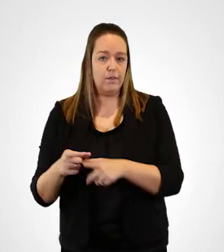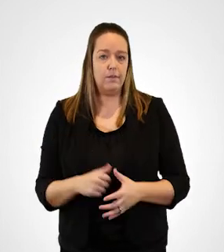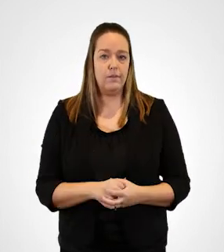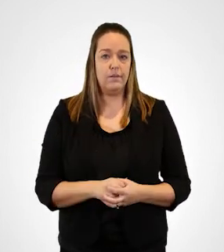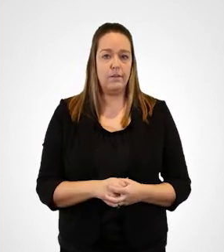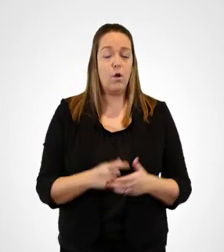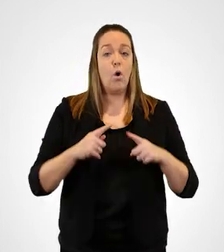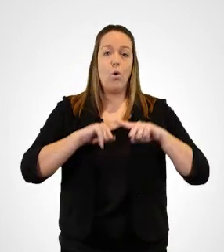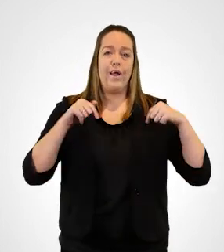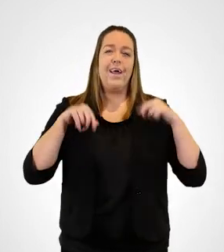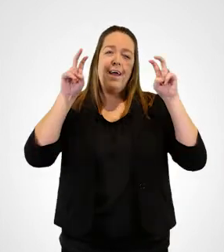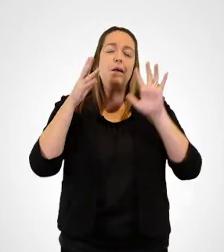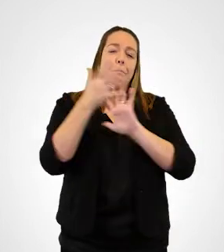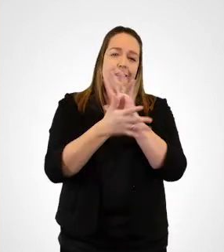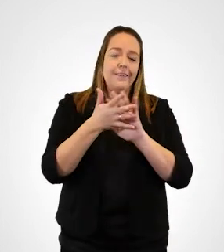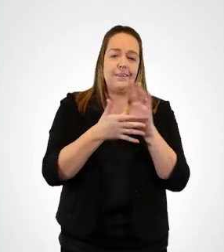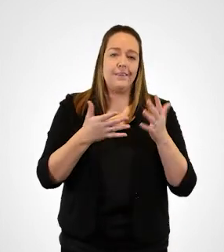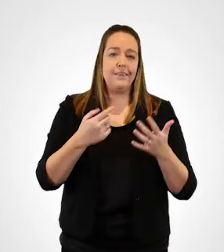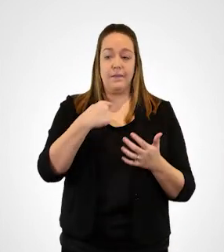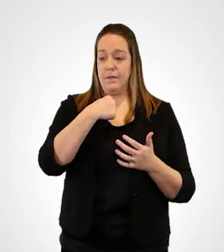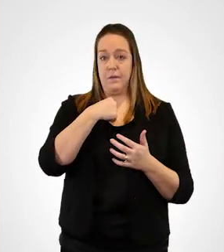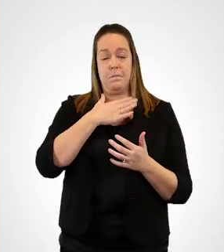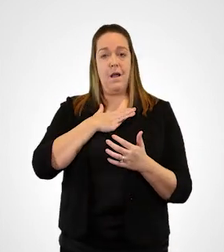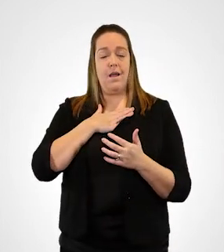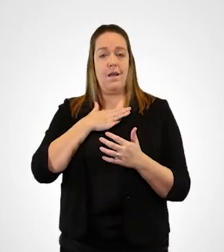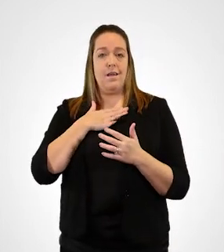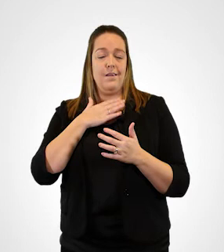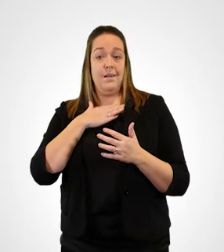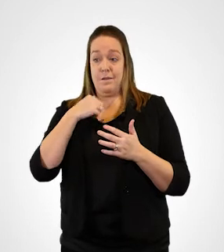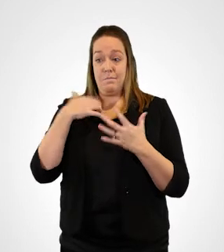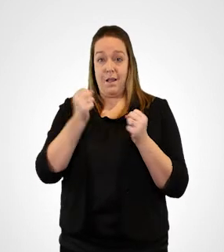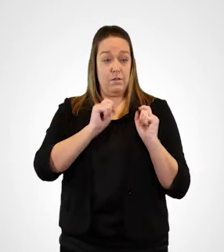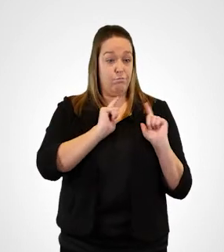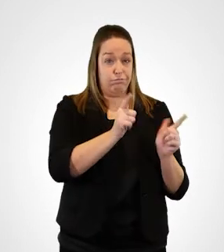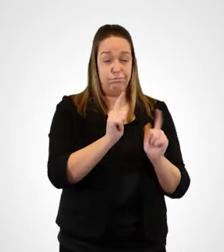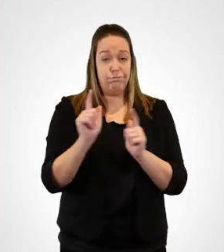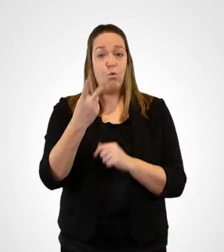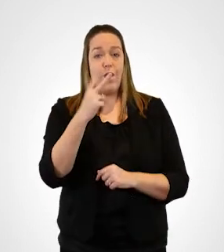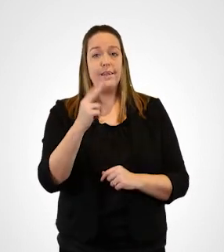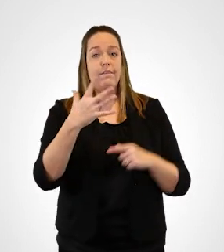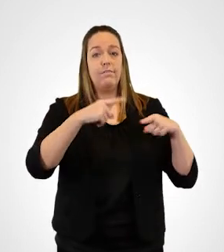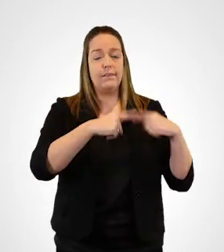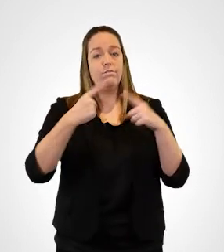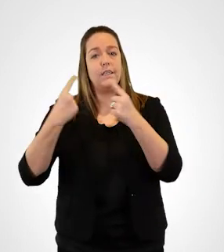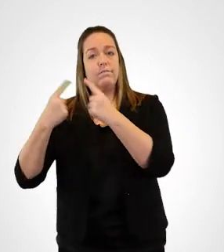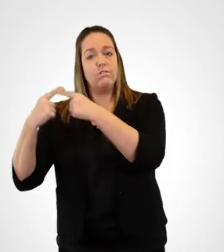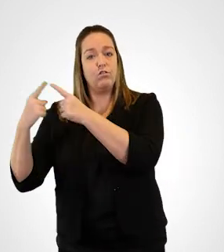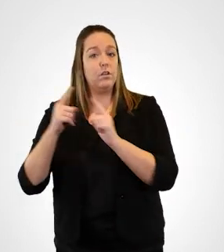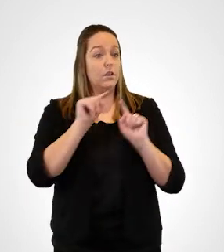when I say "we", this was actually my post-doc. I actually had to go to 25 different settings